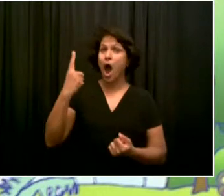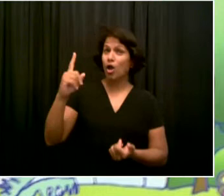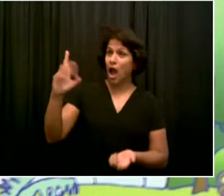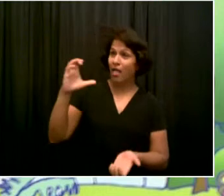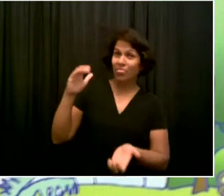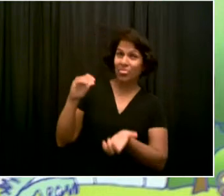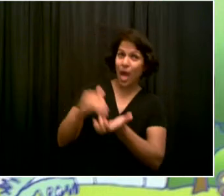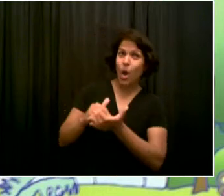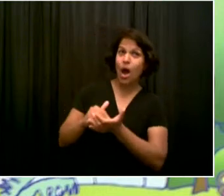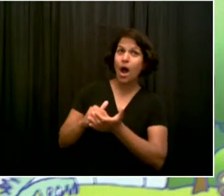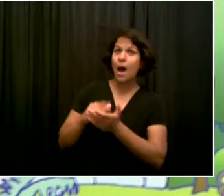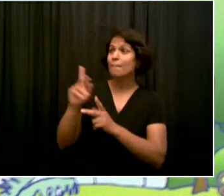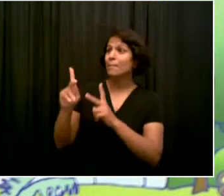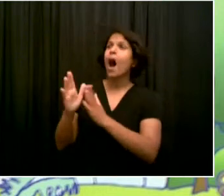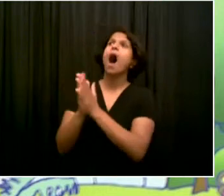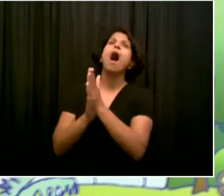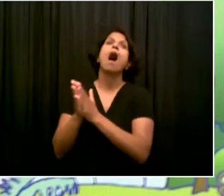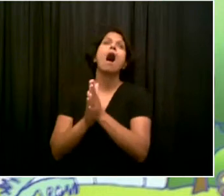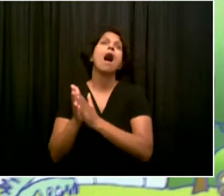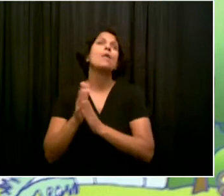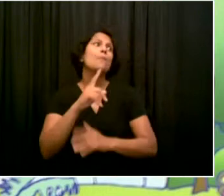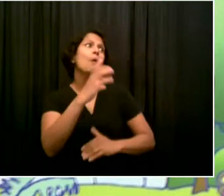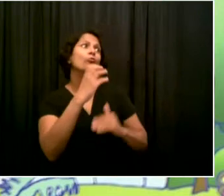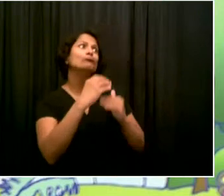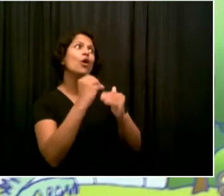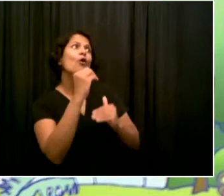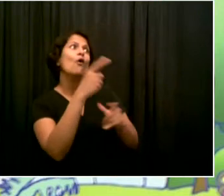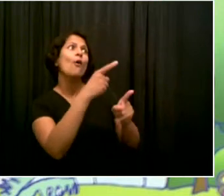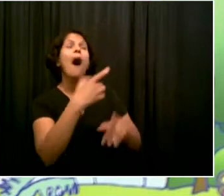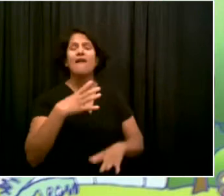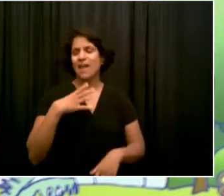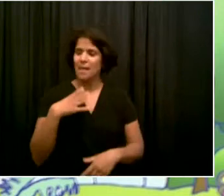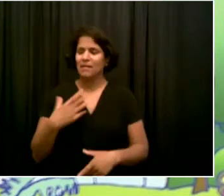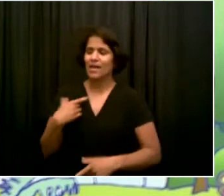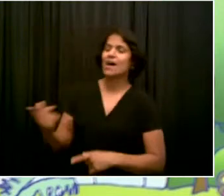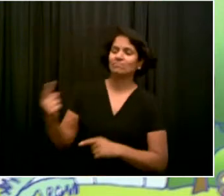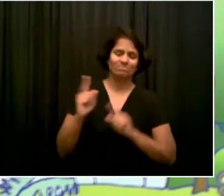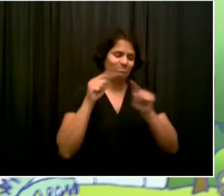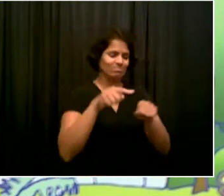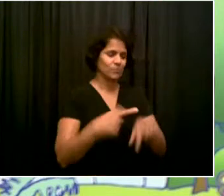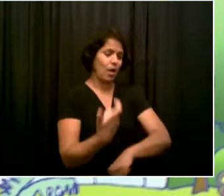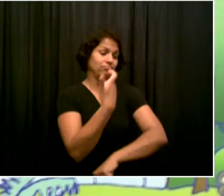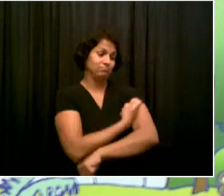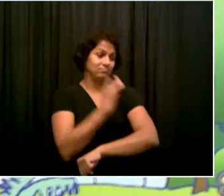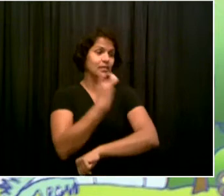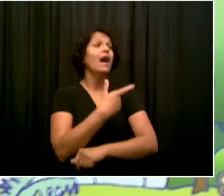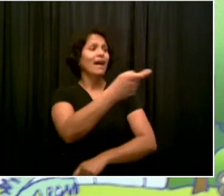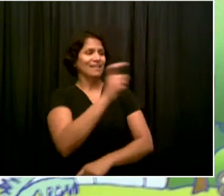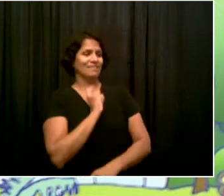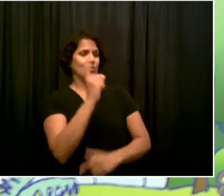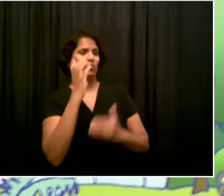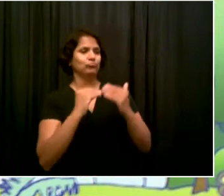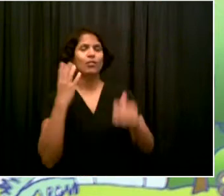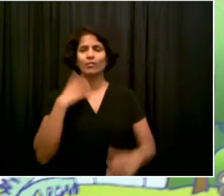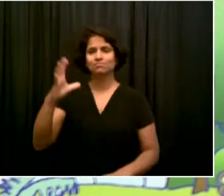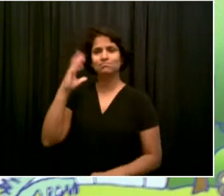THRILLED IS TO